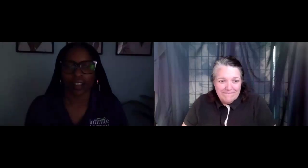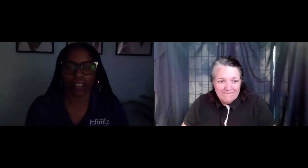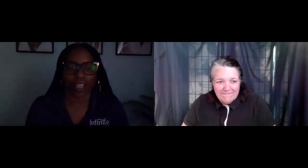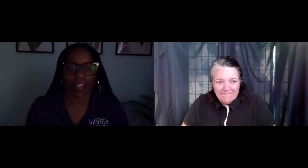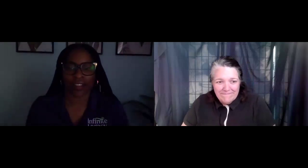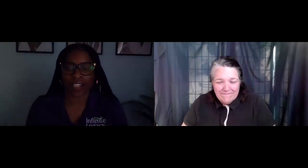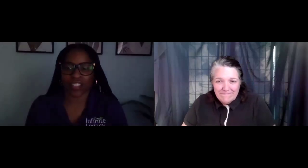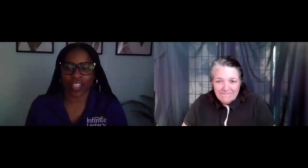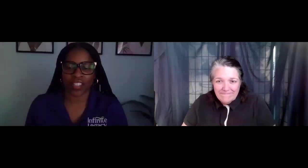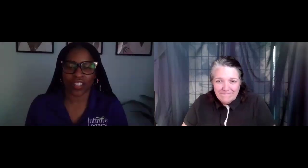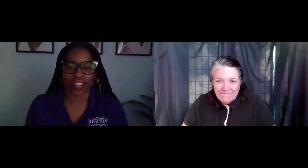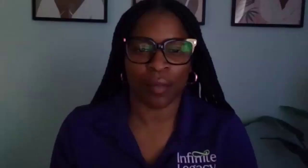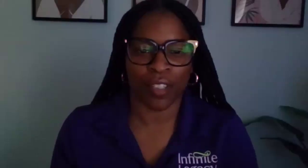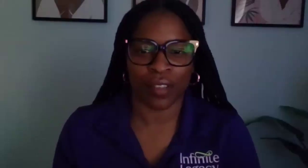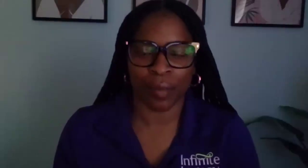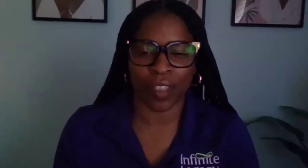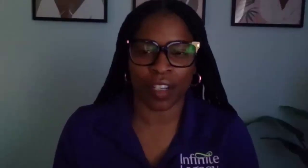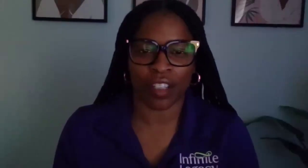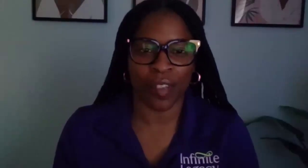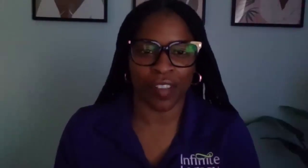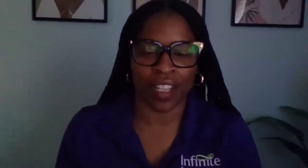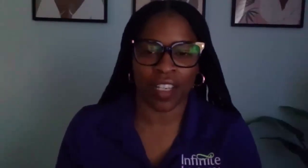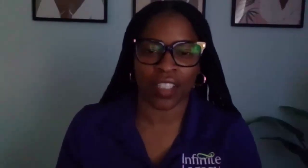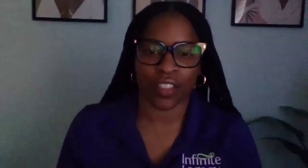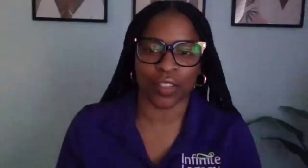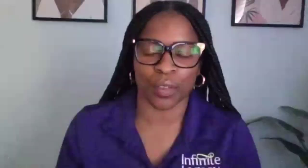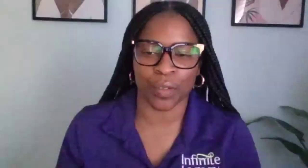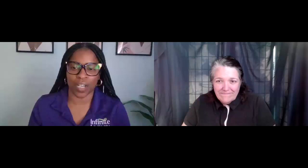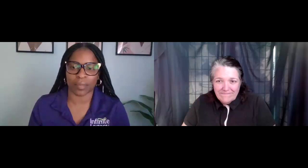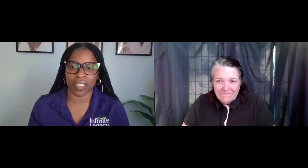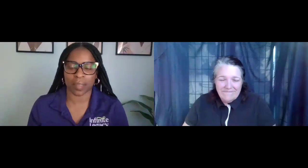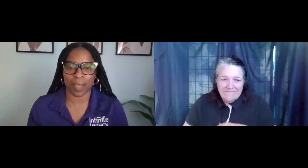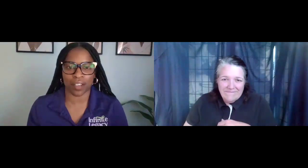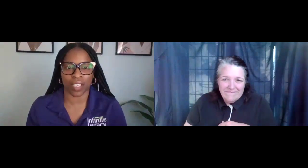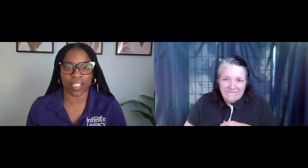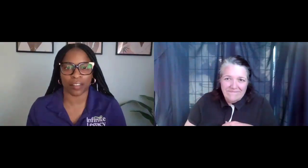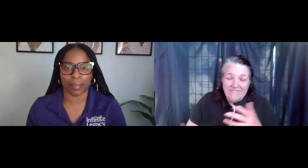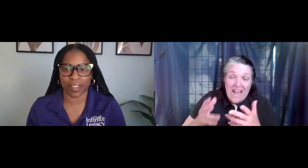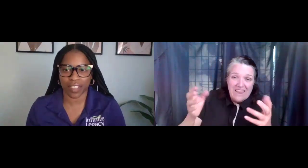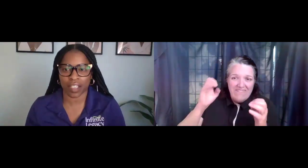A lot of education we do with our community is to dispel a lot of myths